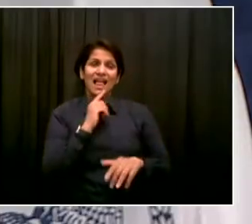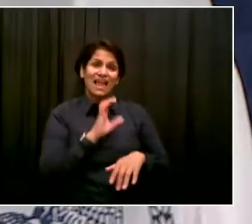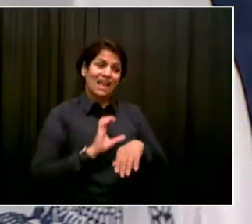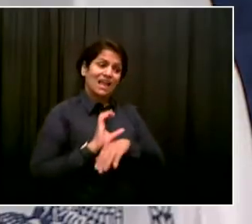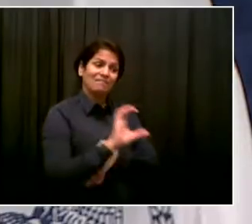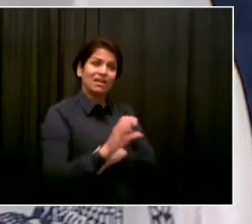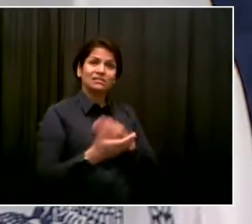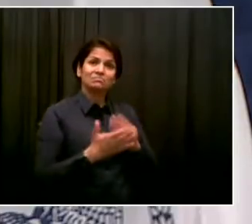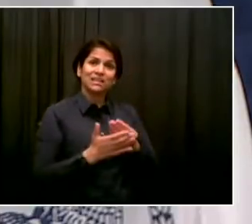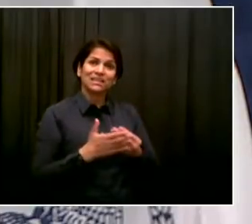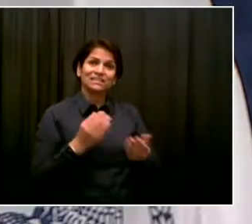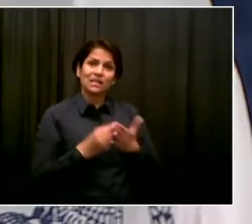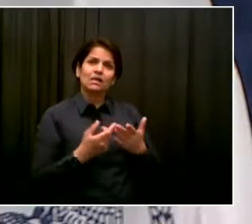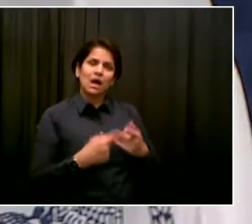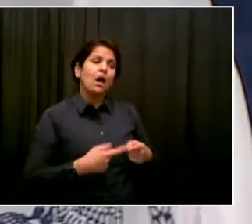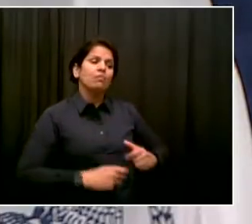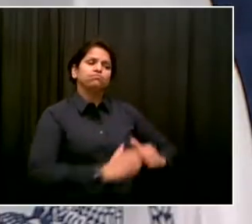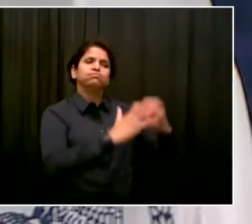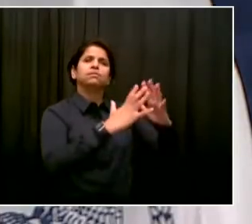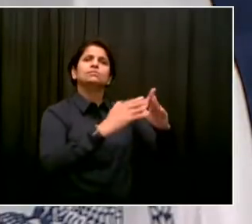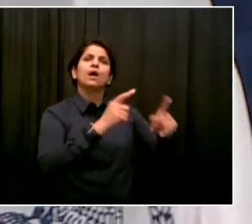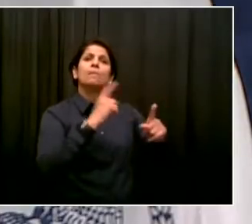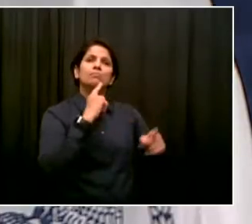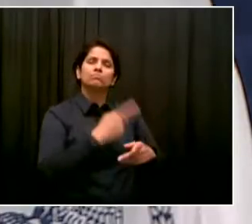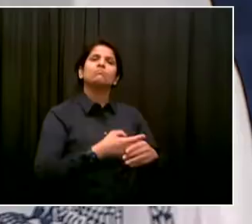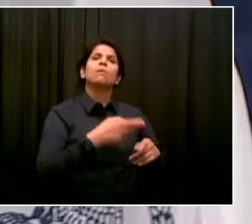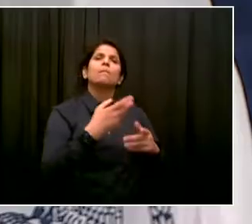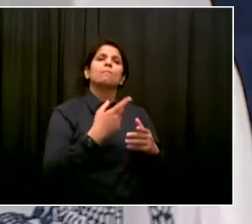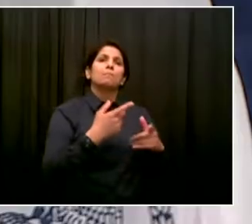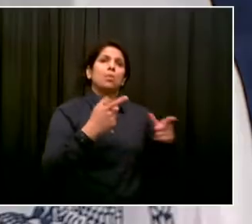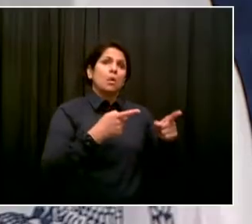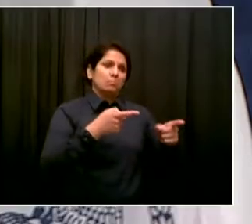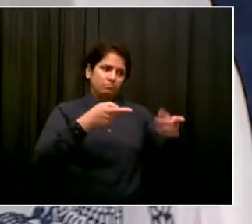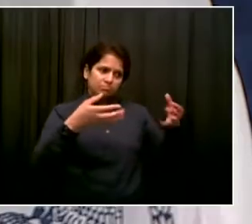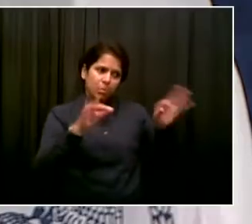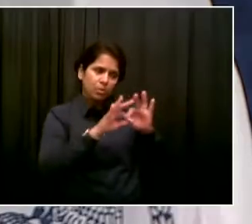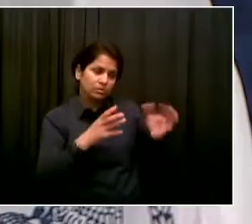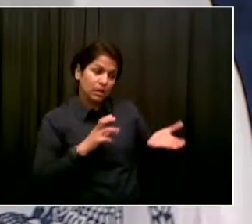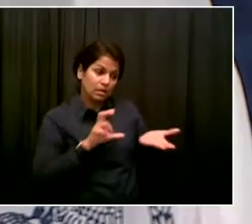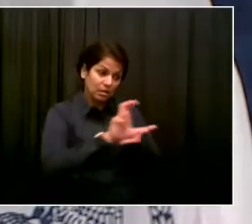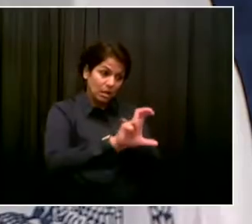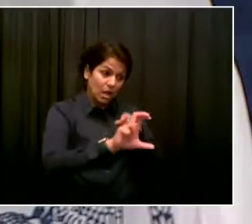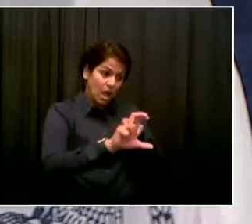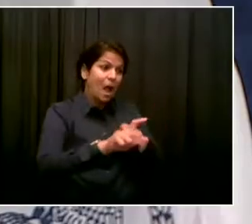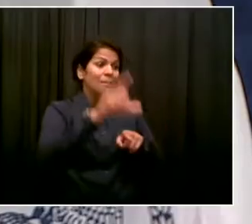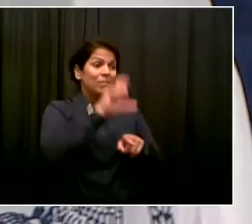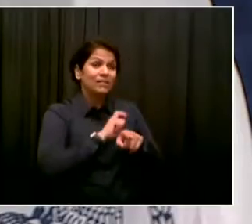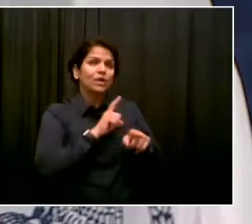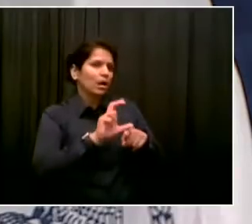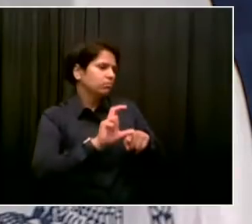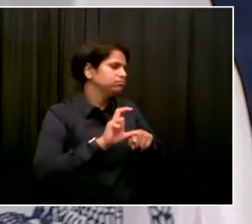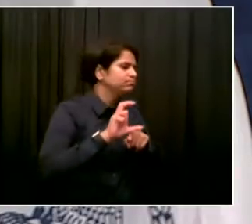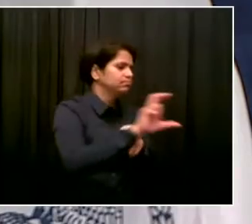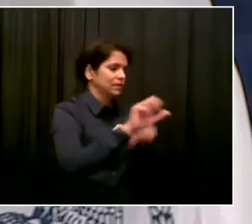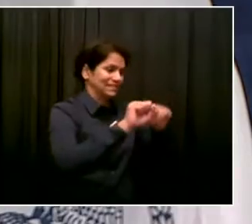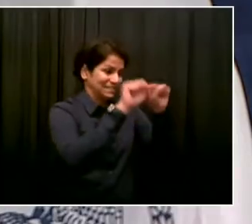TIME. WE ENDED UP BEING ABLE TO DO BOTH, IF IT WAS ONE OR THE OTHER, WHICH WAS